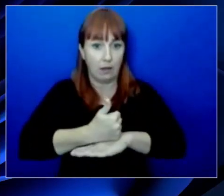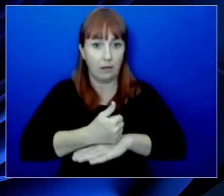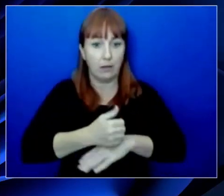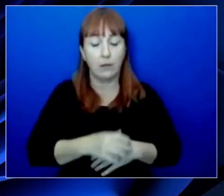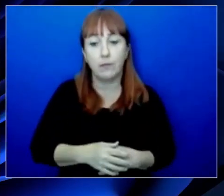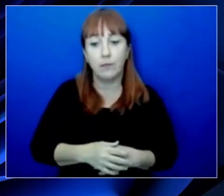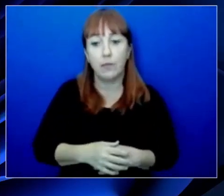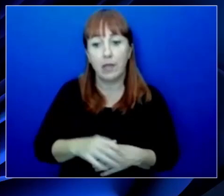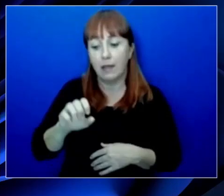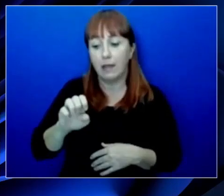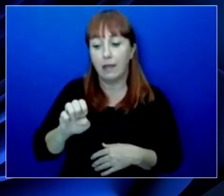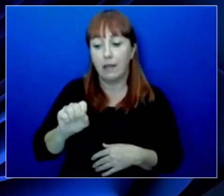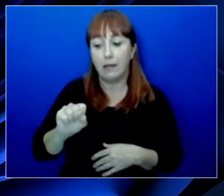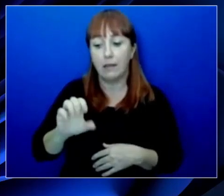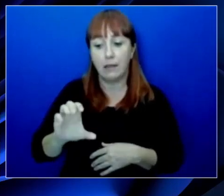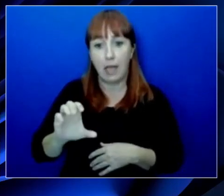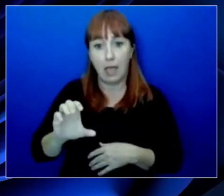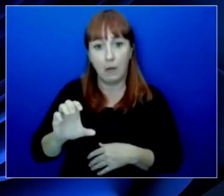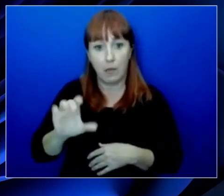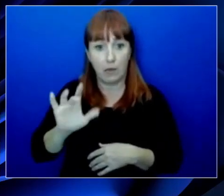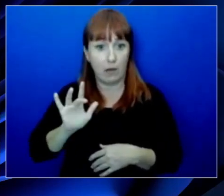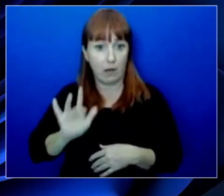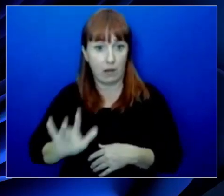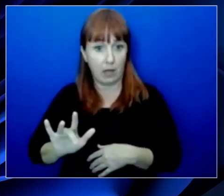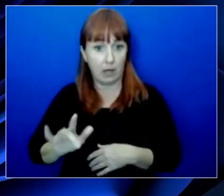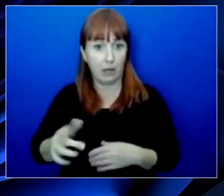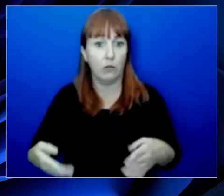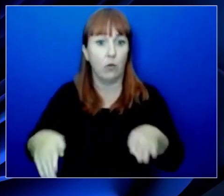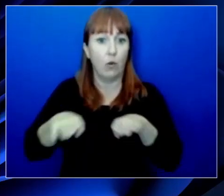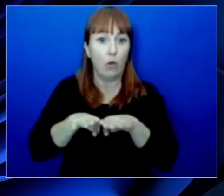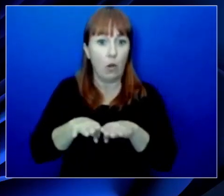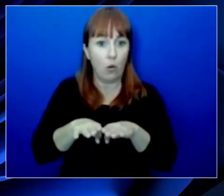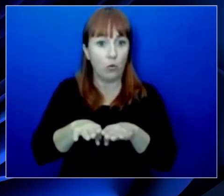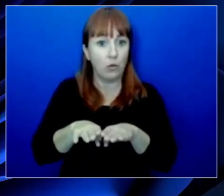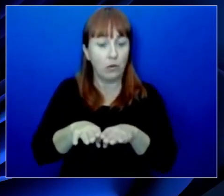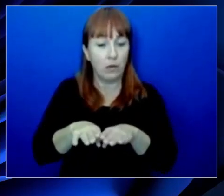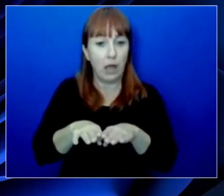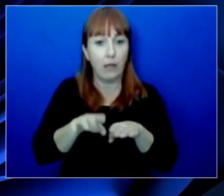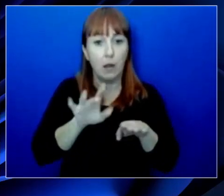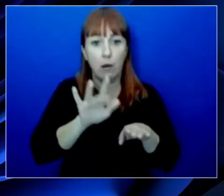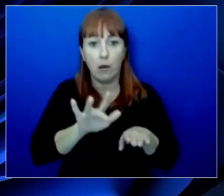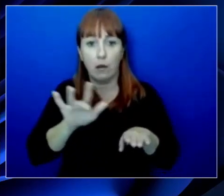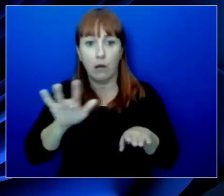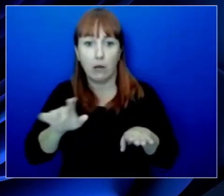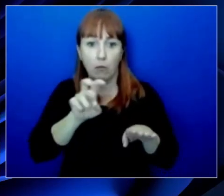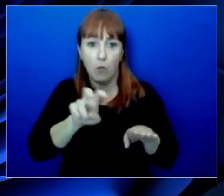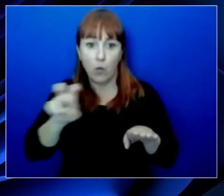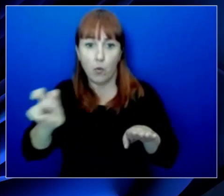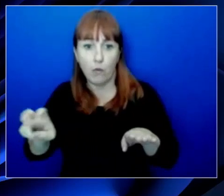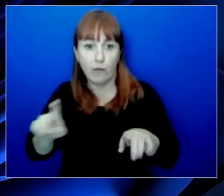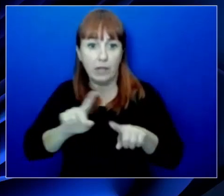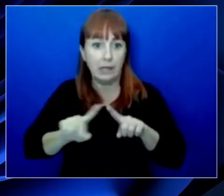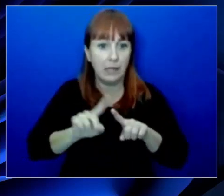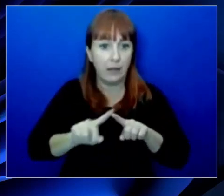escape key to close these sections and quickly and efficiently move across larger sections of settings we’ll talk